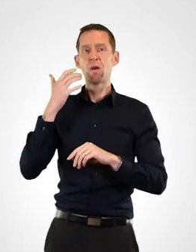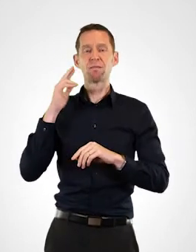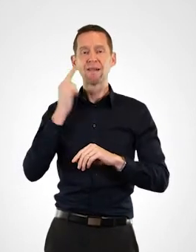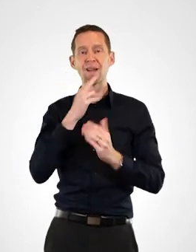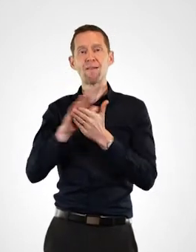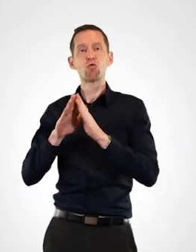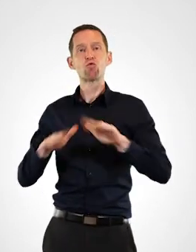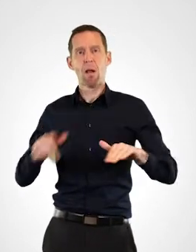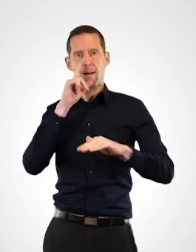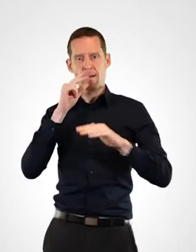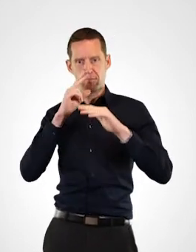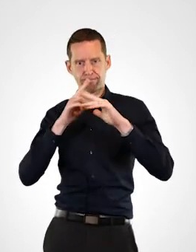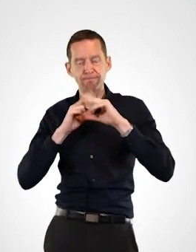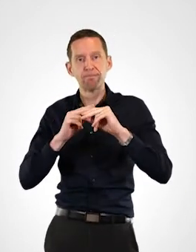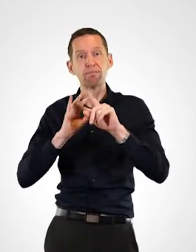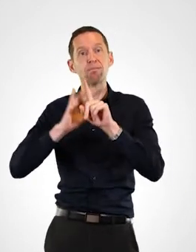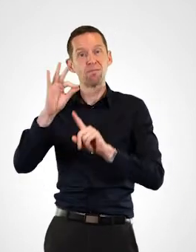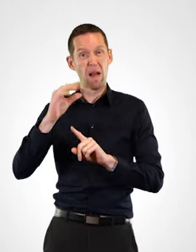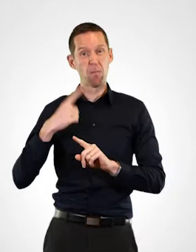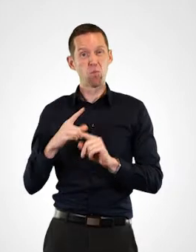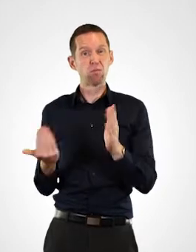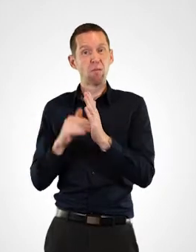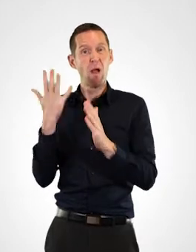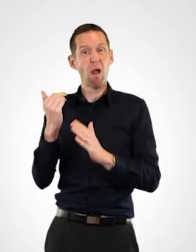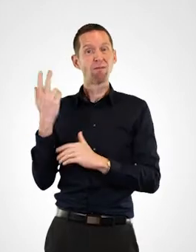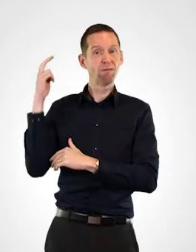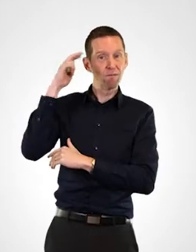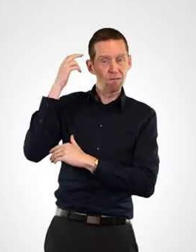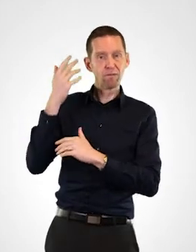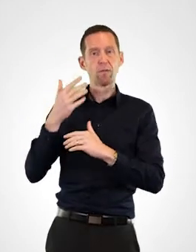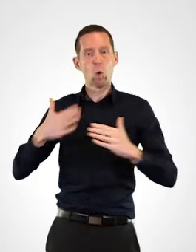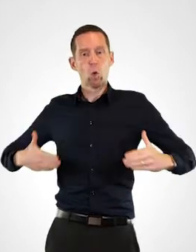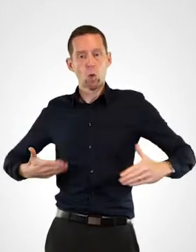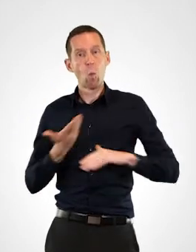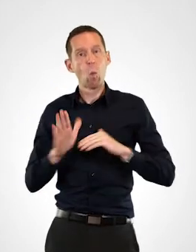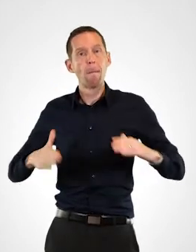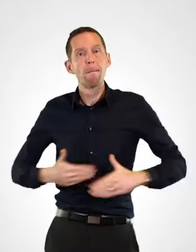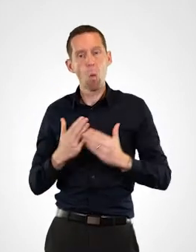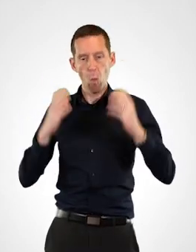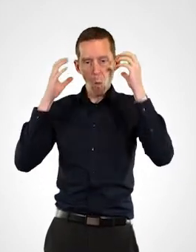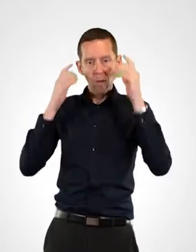and hard of hearing today because of cochlear implants and newborn hearing screening.